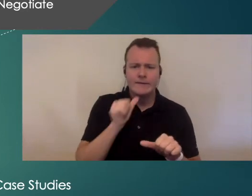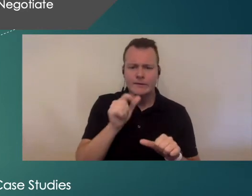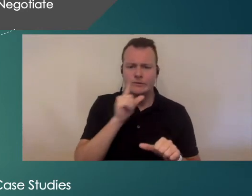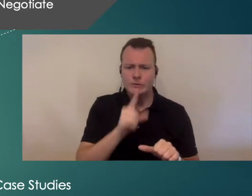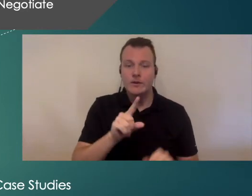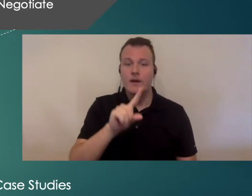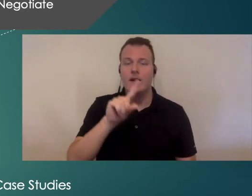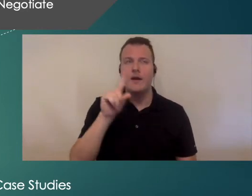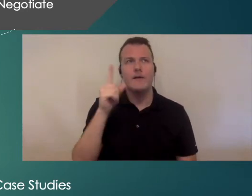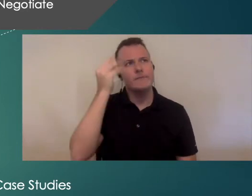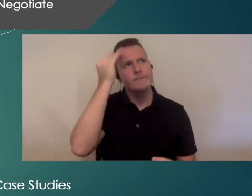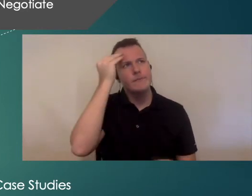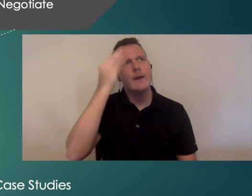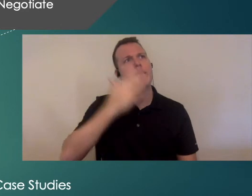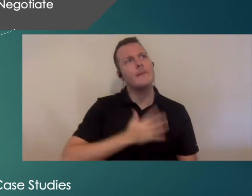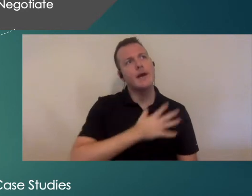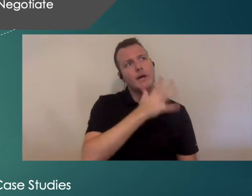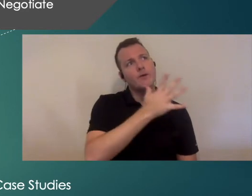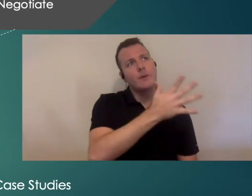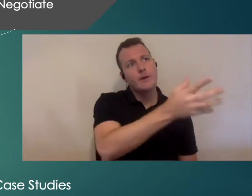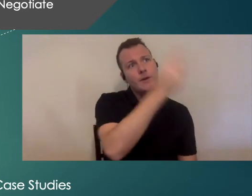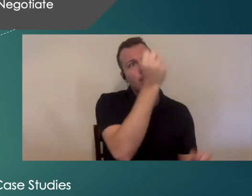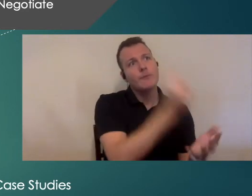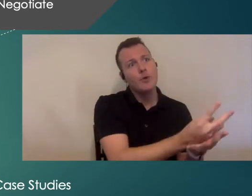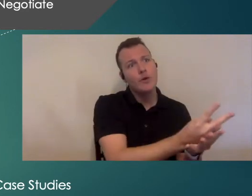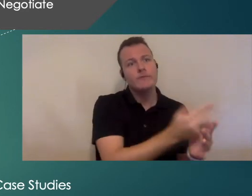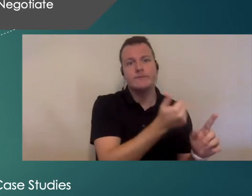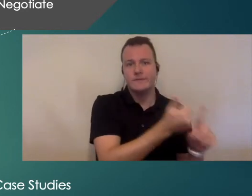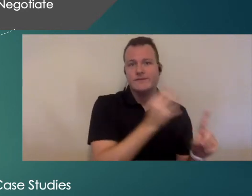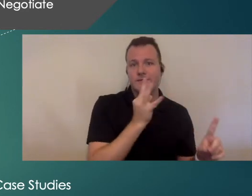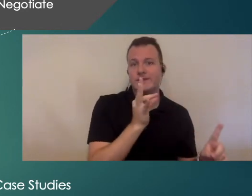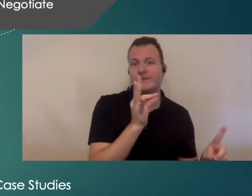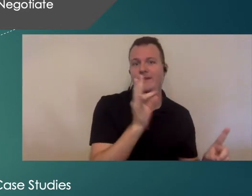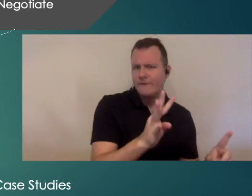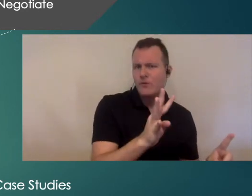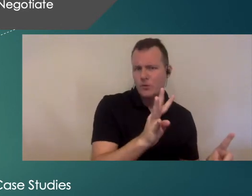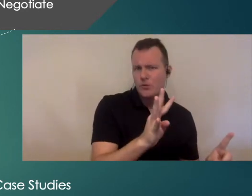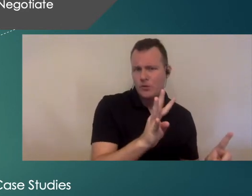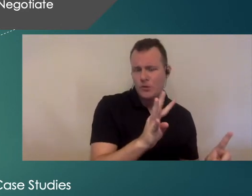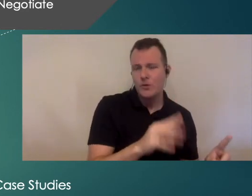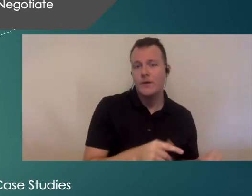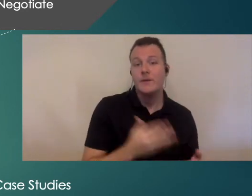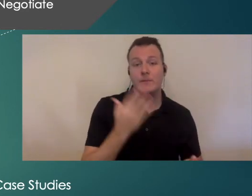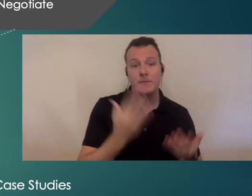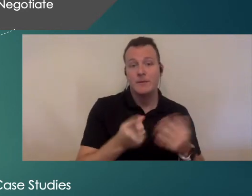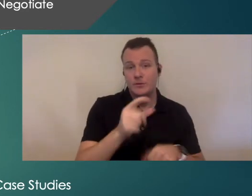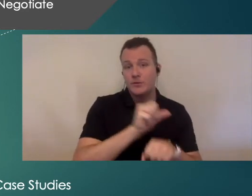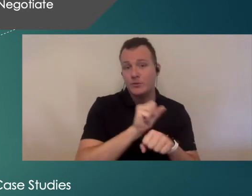if my grandmother would approve of it because she's 94, and you may be working